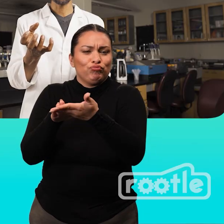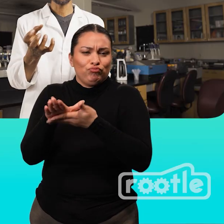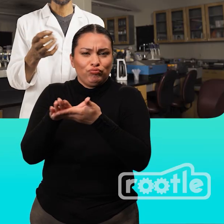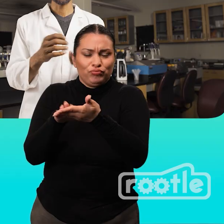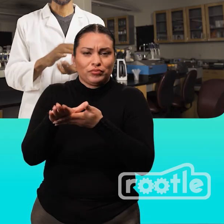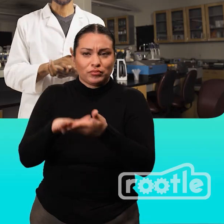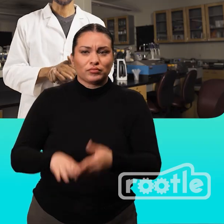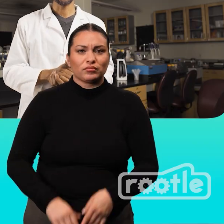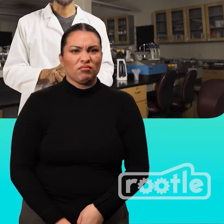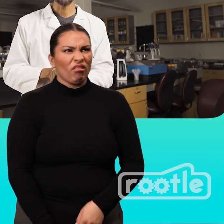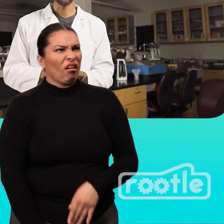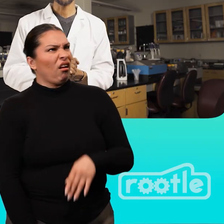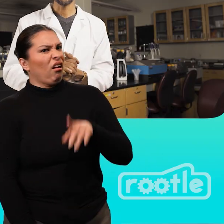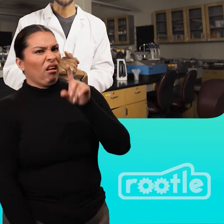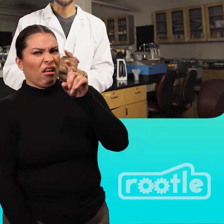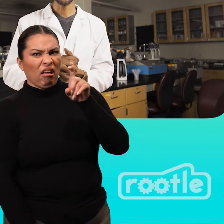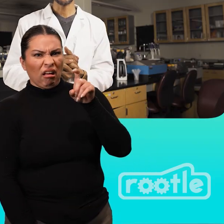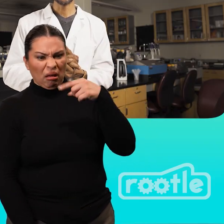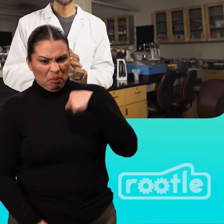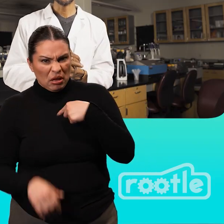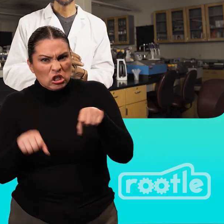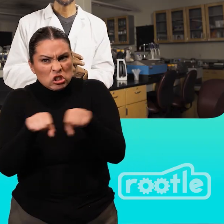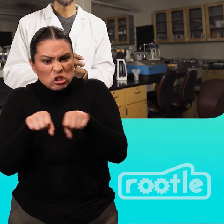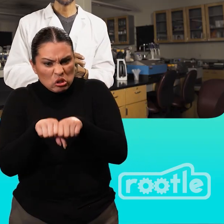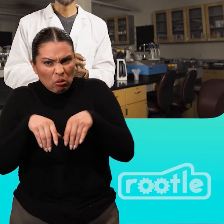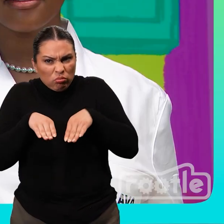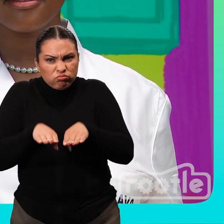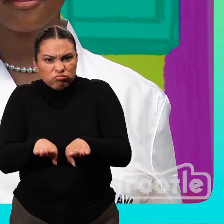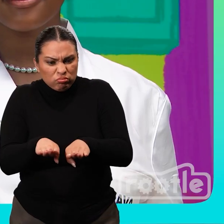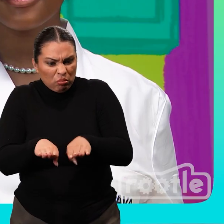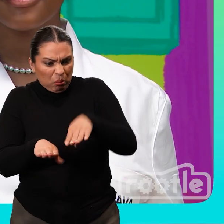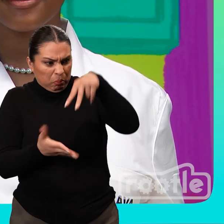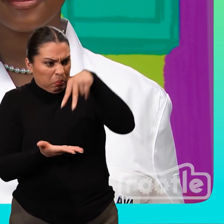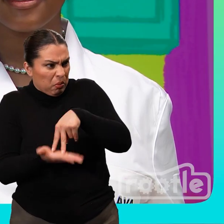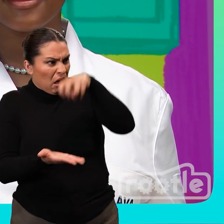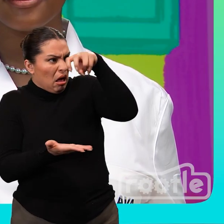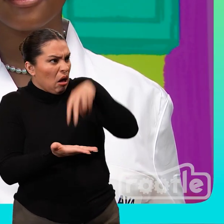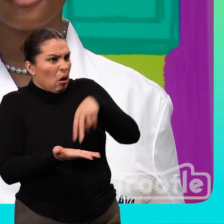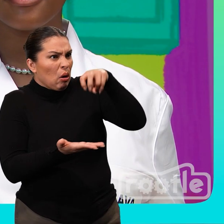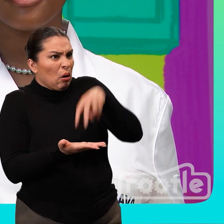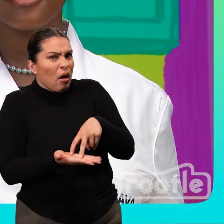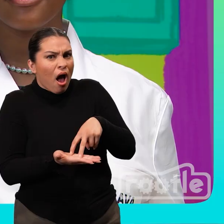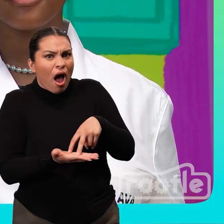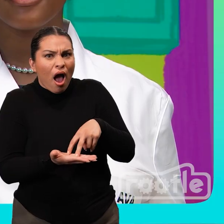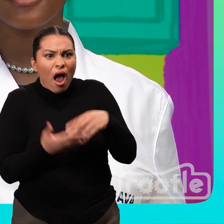Does that mean my sneakers can be as bouncy as my bouncy ball?